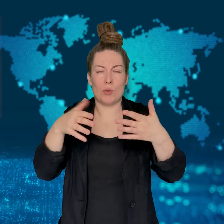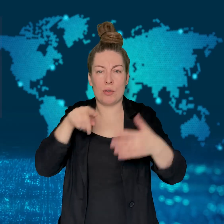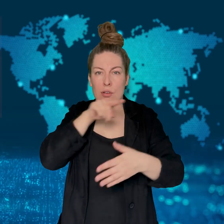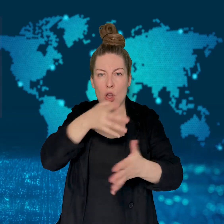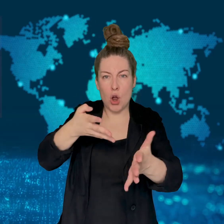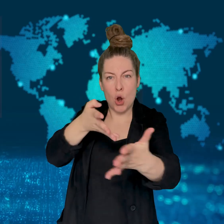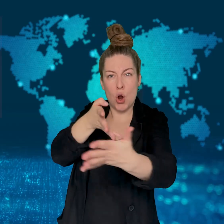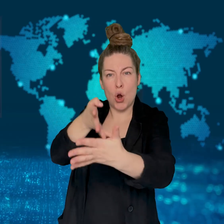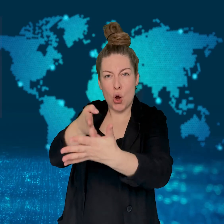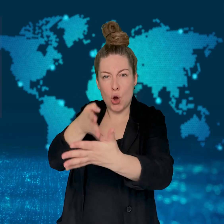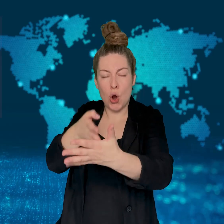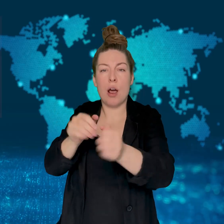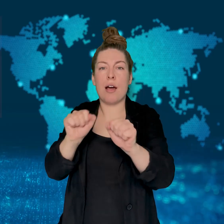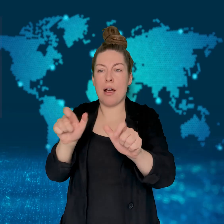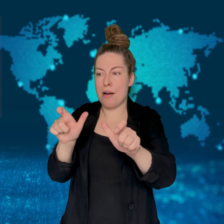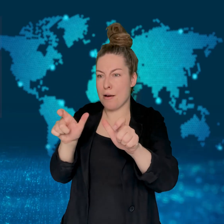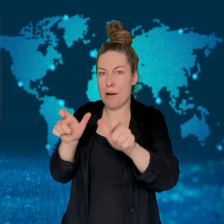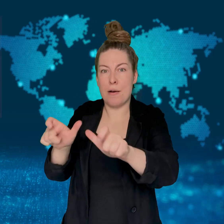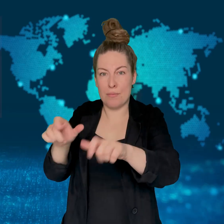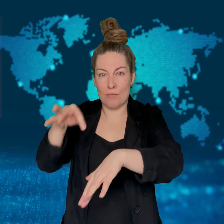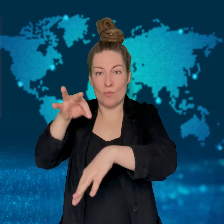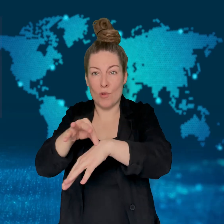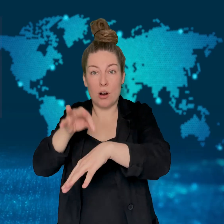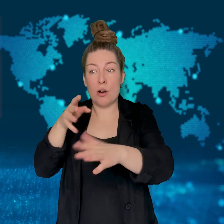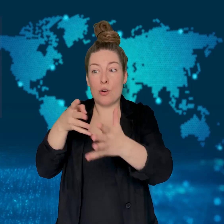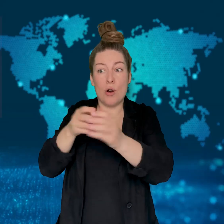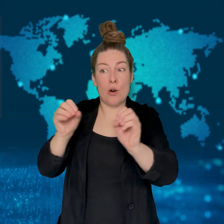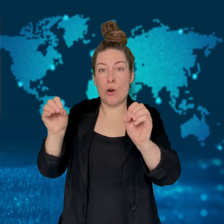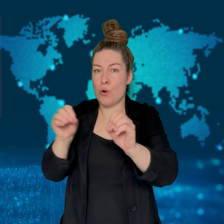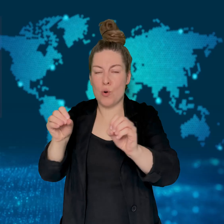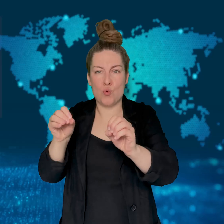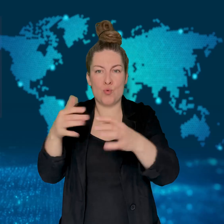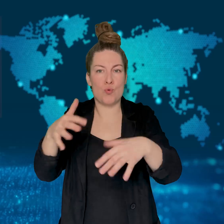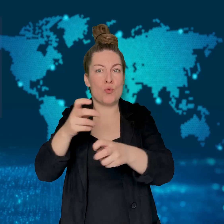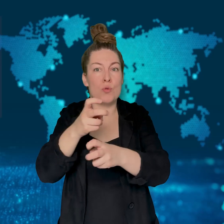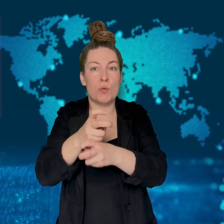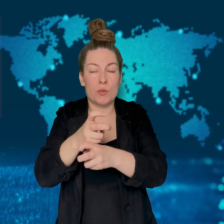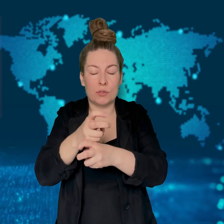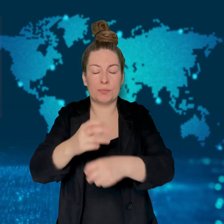Control of the outbreak relies on the control of the mosquitos.